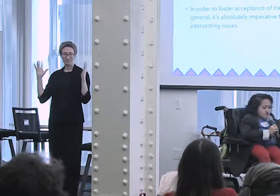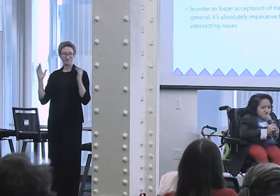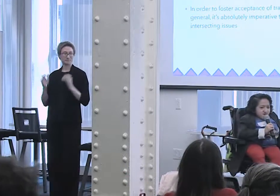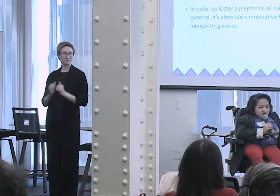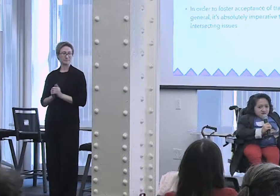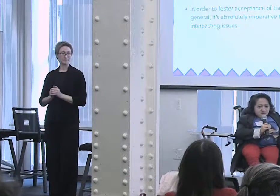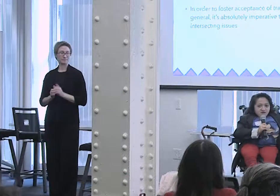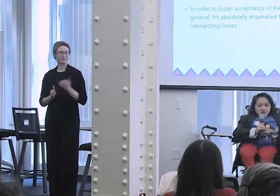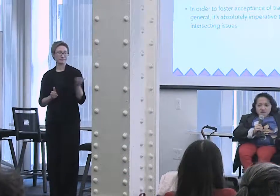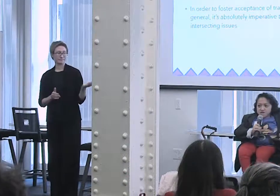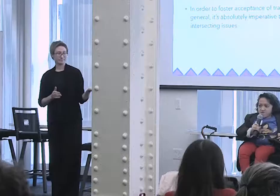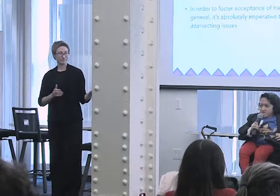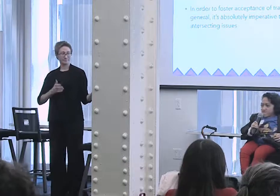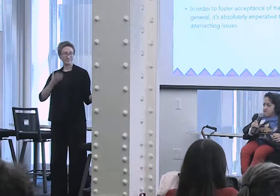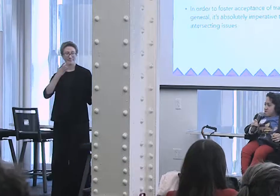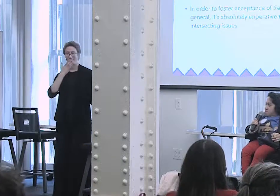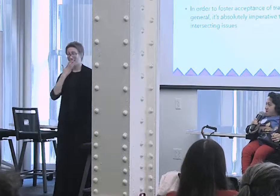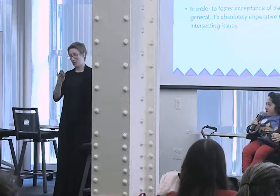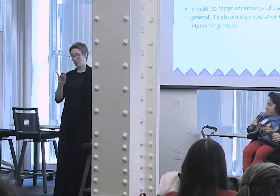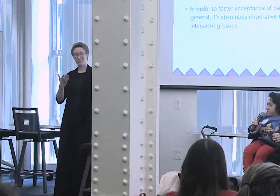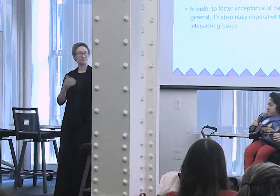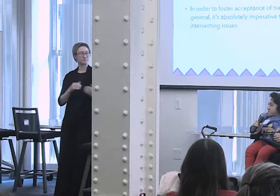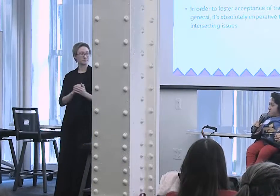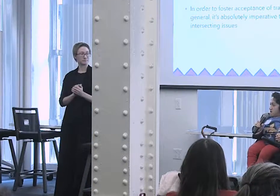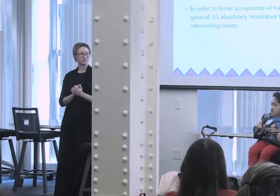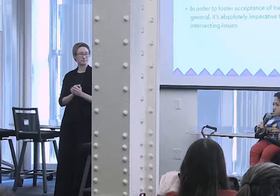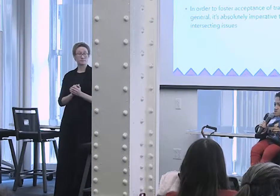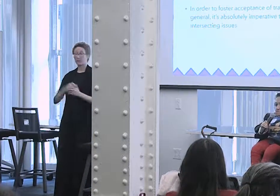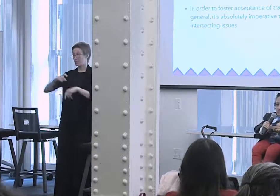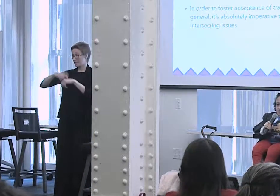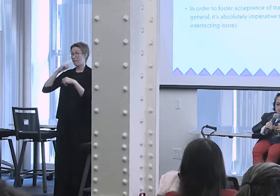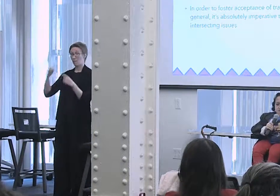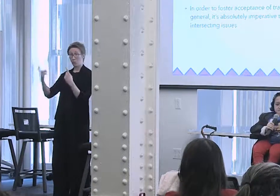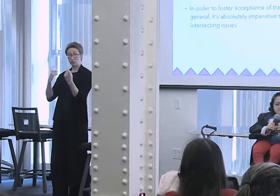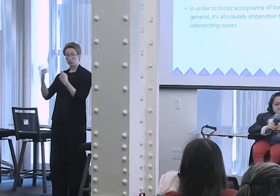Thank you Finn. I can take some questions.